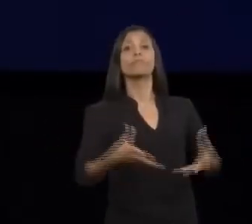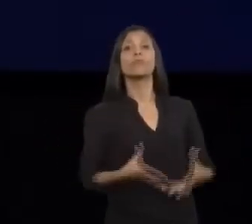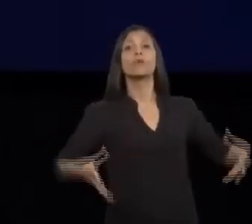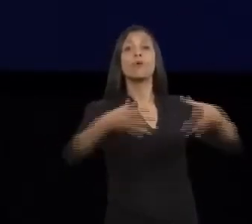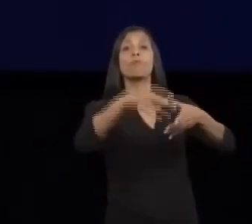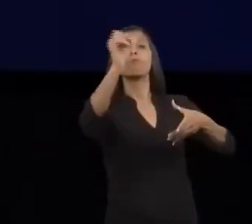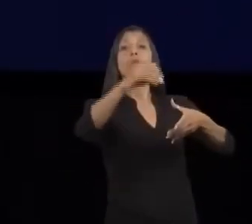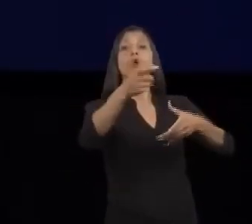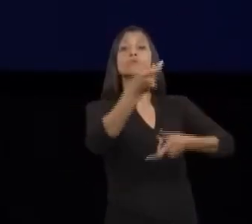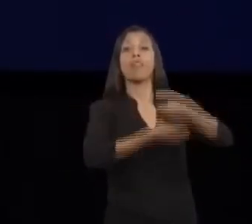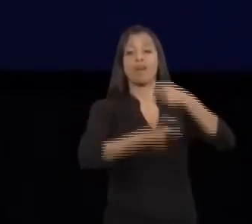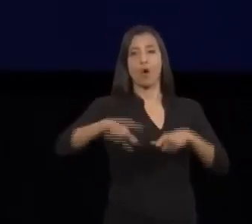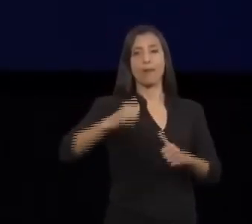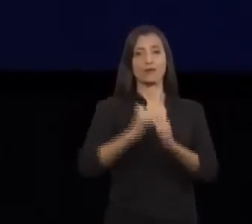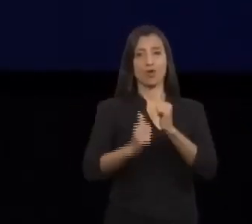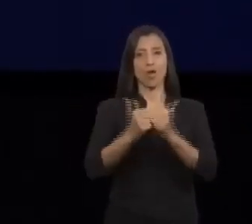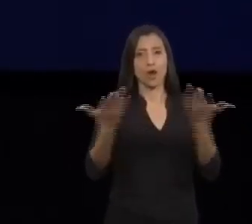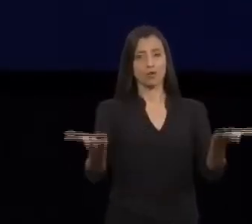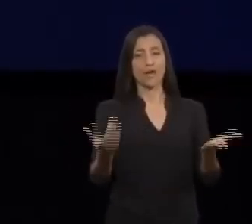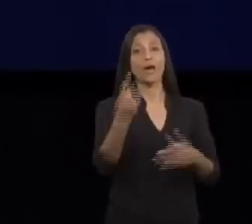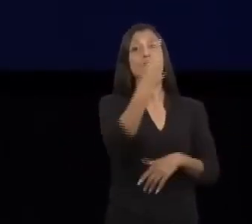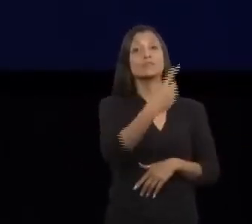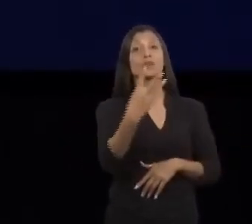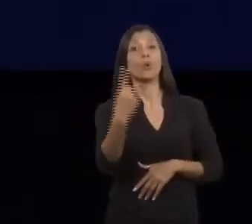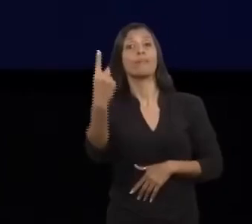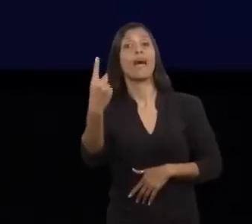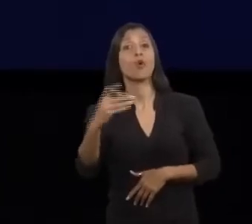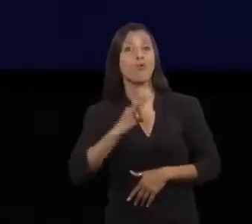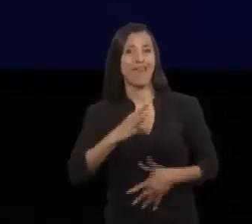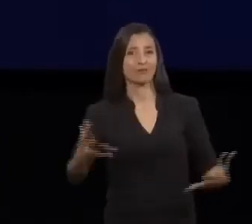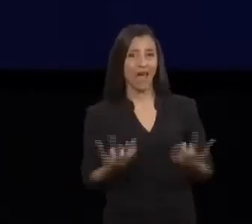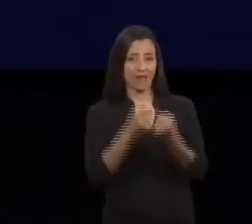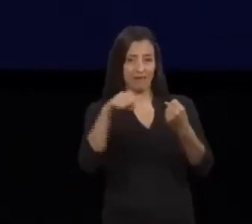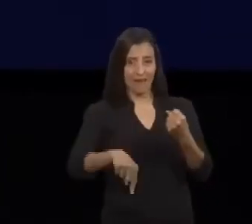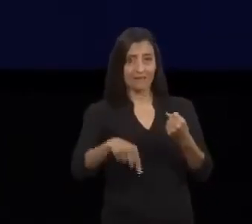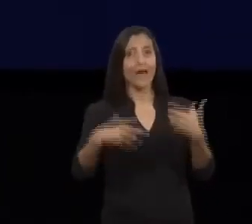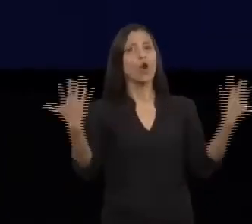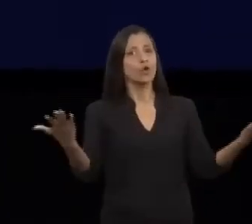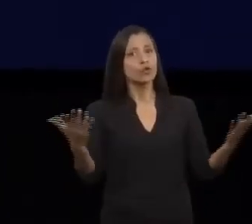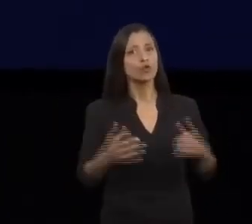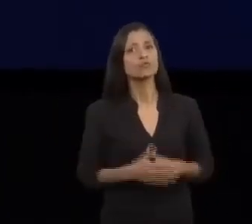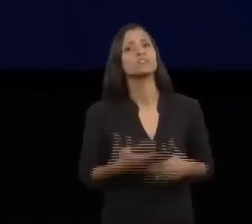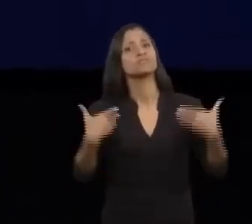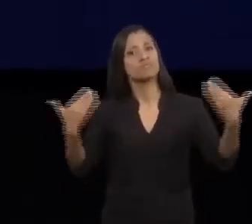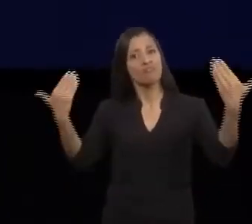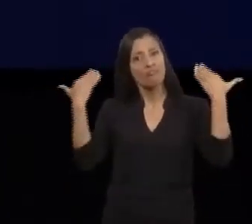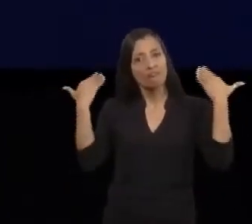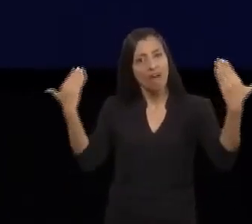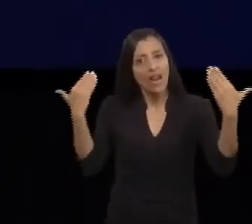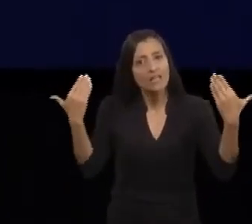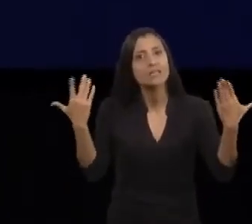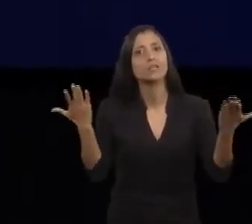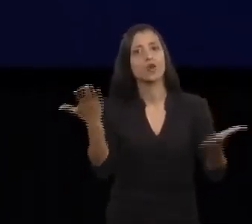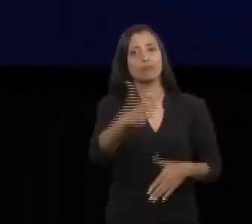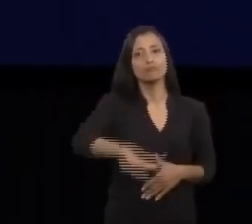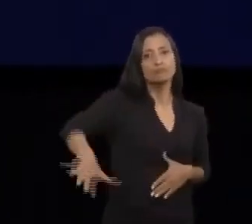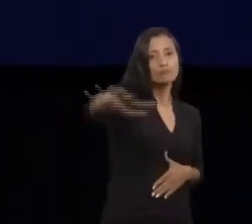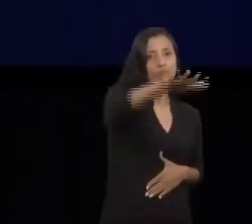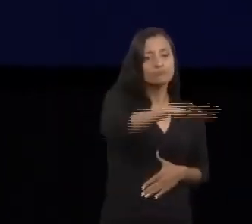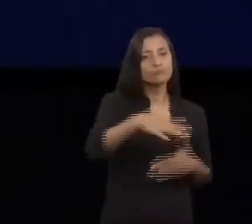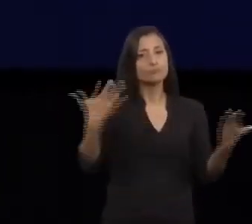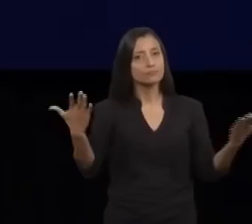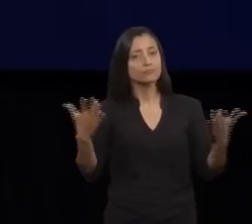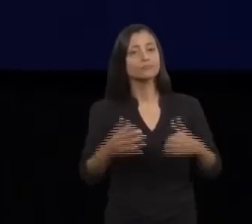for this 141th anniversary, so congratulations for that.